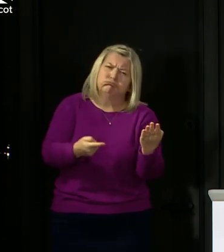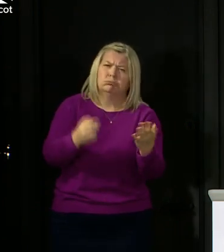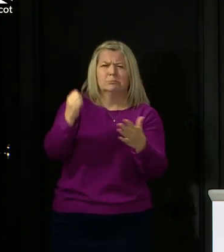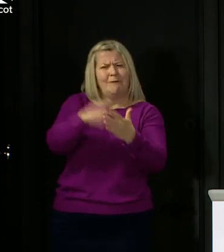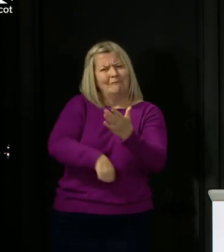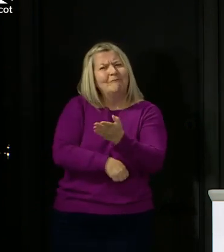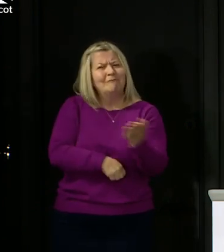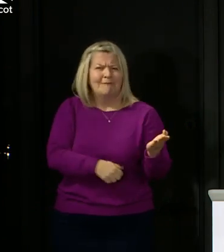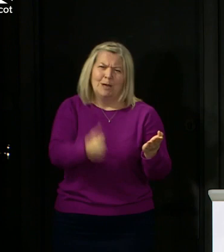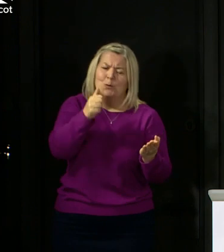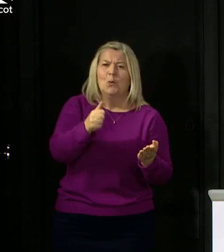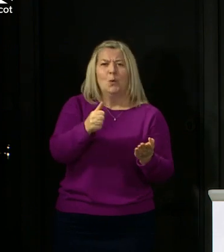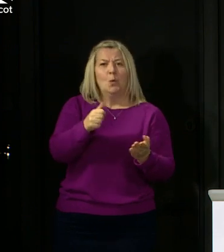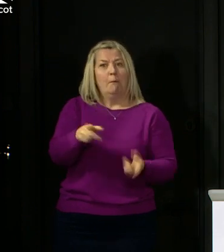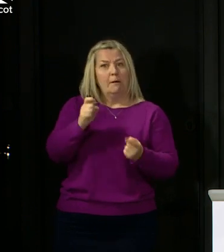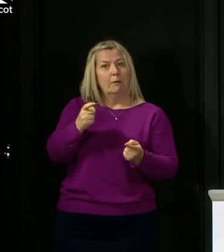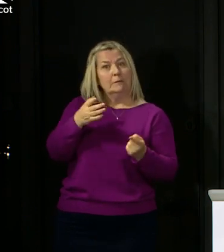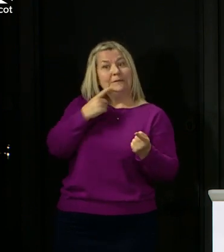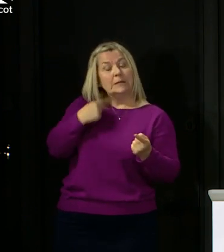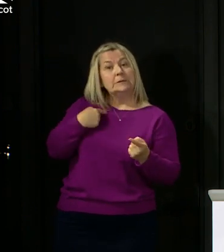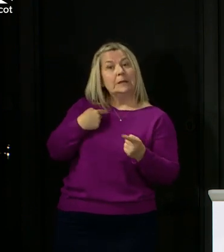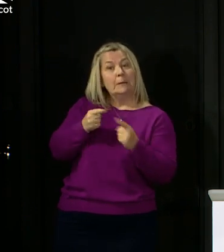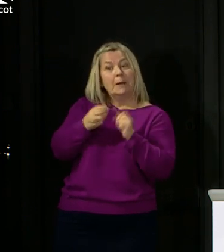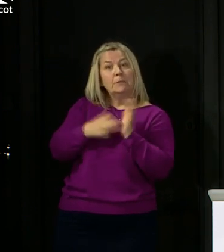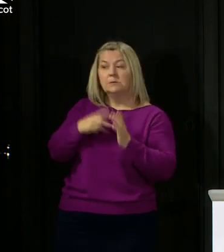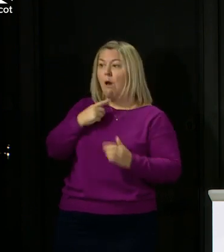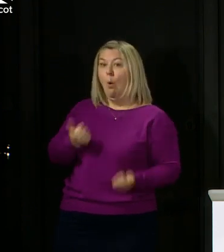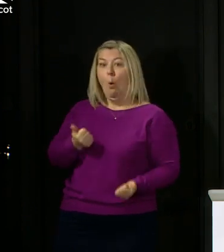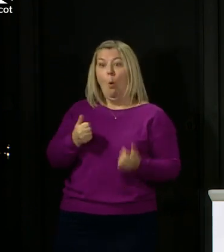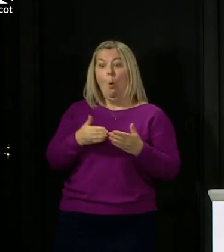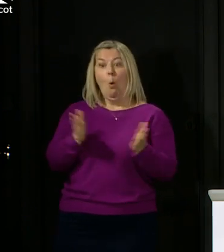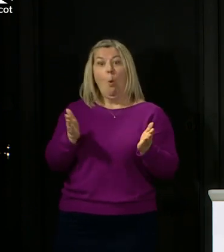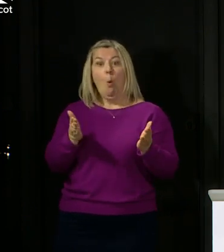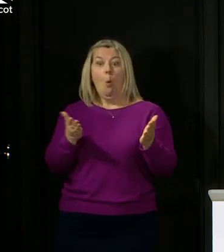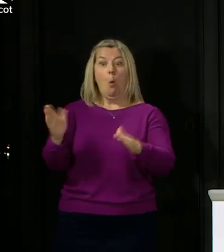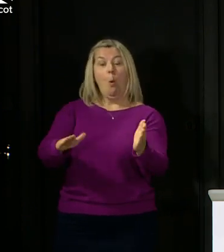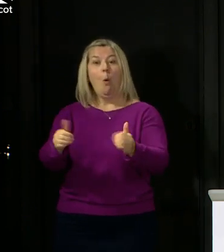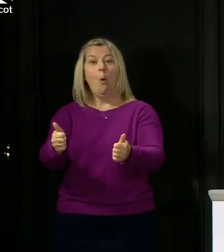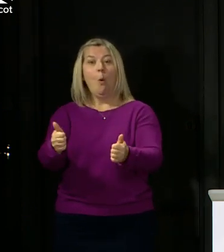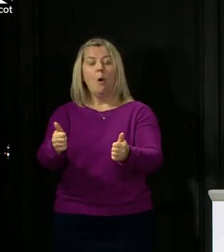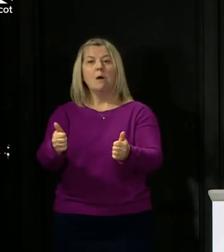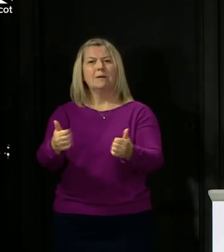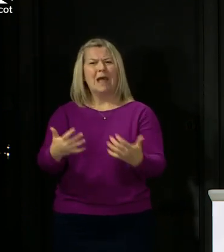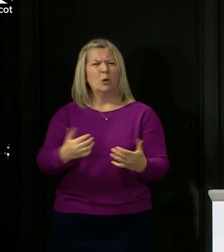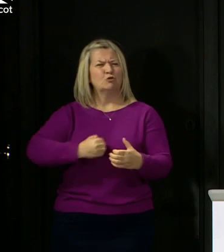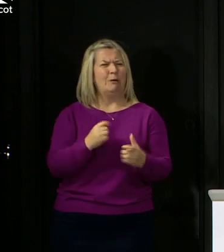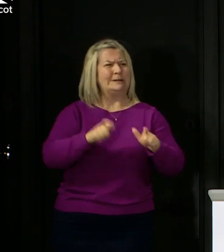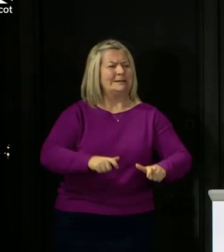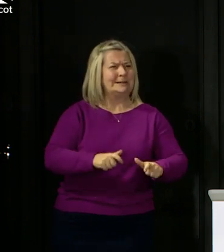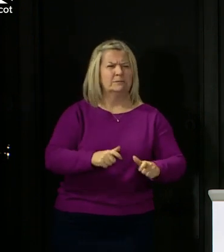any talk about easing the lockdown, might make them seem even tougher. But please, stick